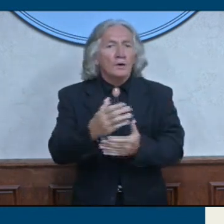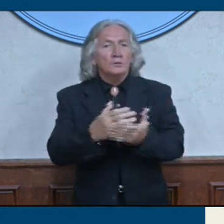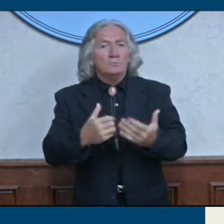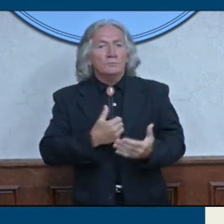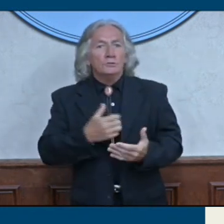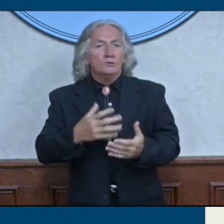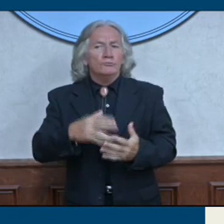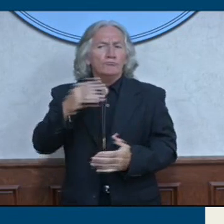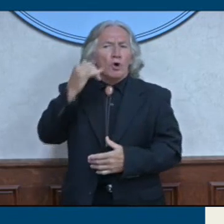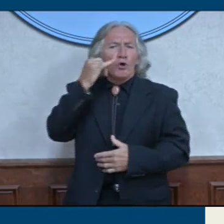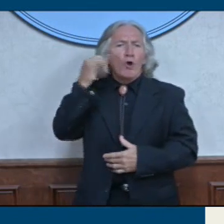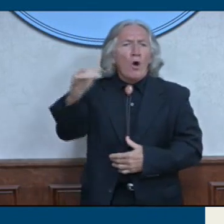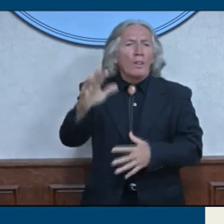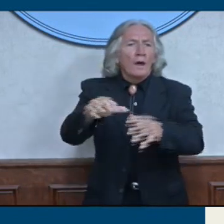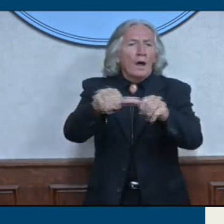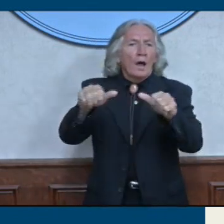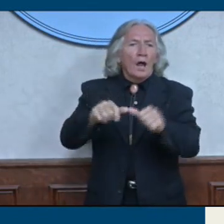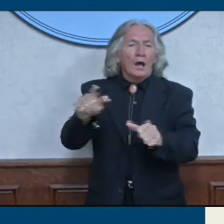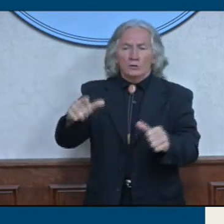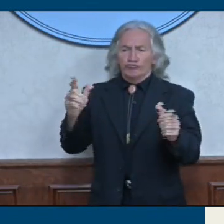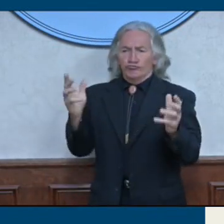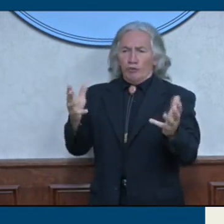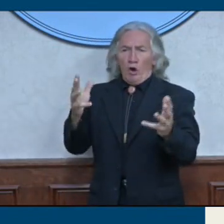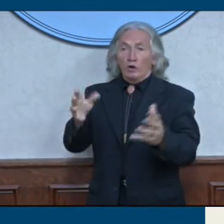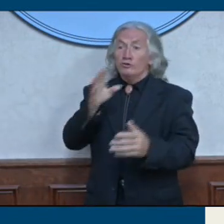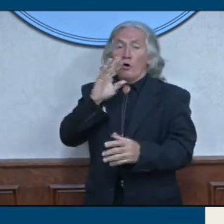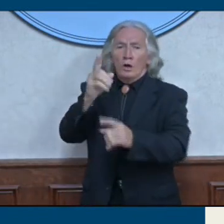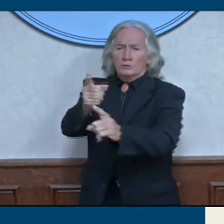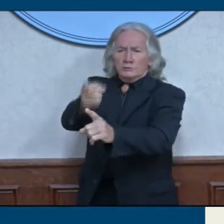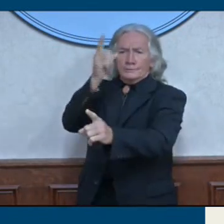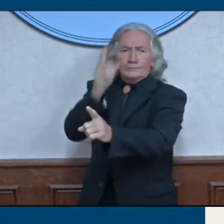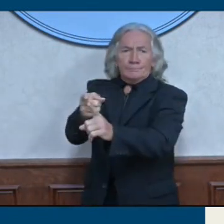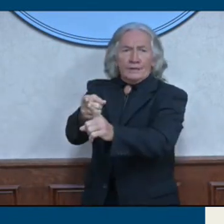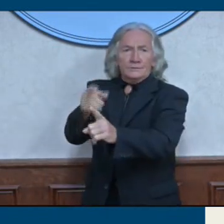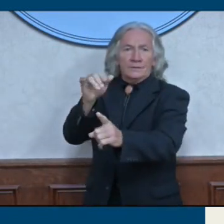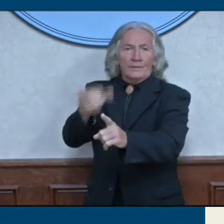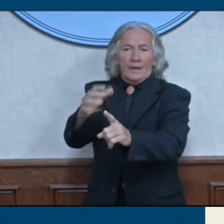SEE MORE BED OCCUPANCY GO UP A COMMON EFFORT ON BEHALF OF BY THE DEPARTMENT OF STATE HEALTH SERVICES, SOMETIMES MYSELF IS